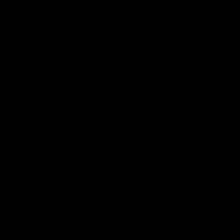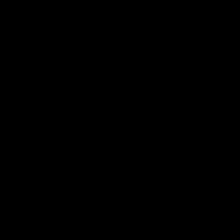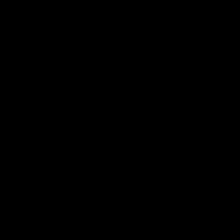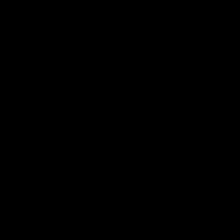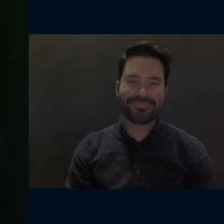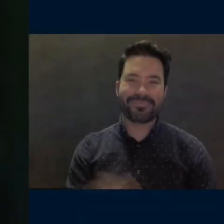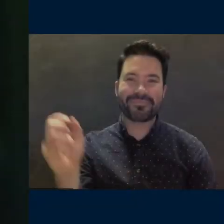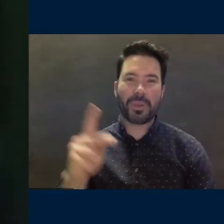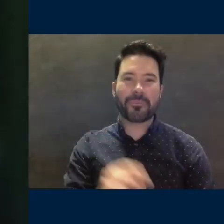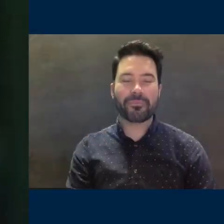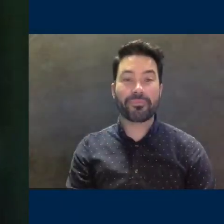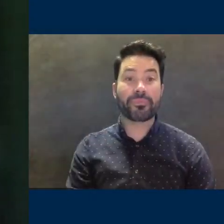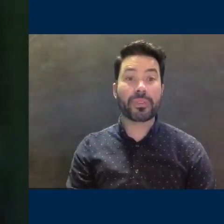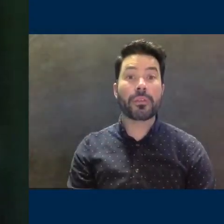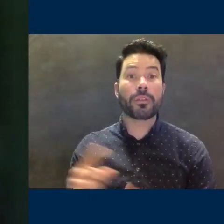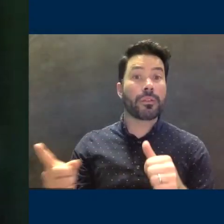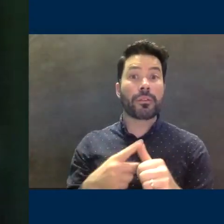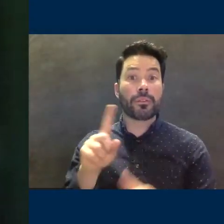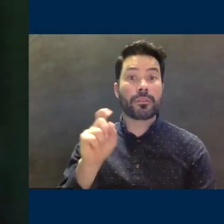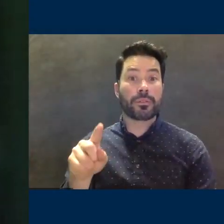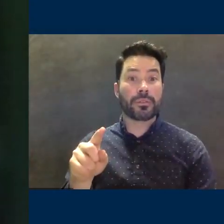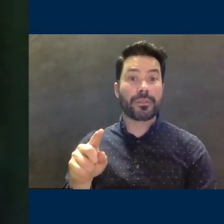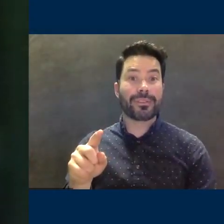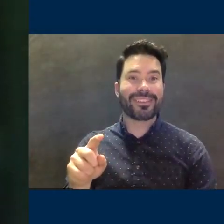Okay? So 1st question, it's good to...